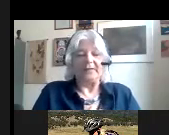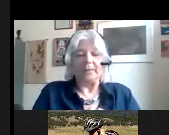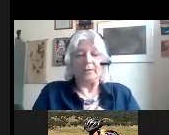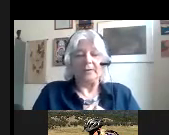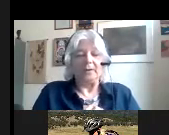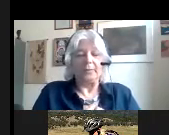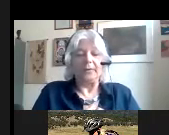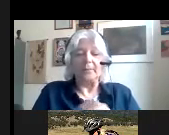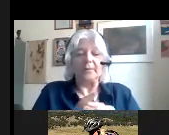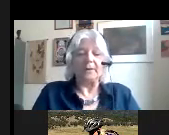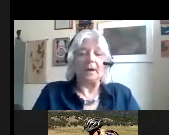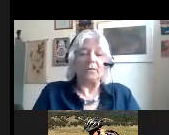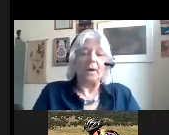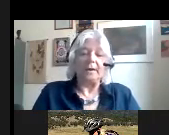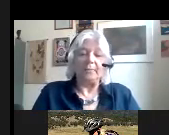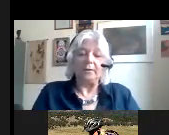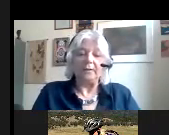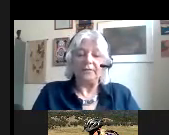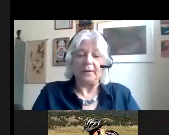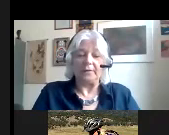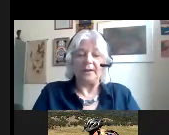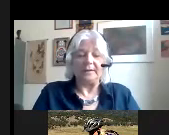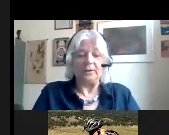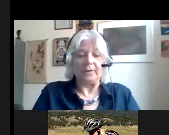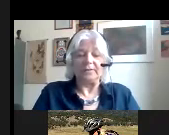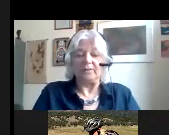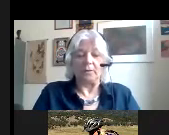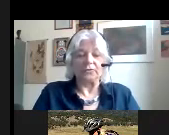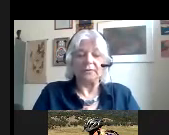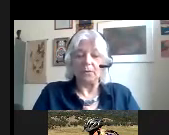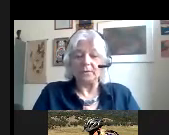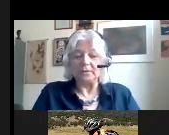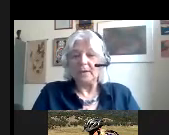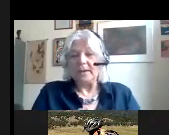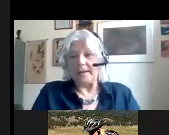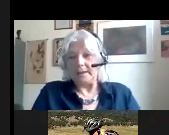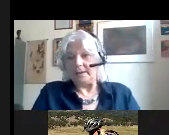these neighborhoods. In predominantly non-white neighborhoods, there is a decrease of grocery stores, and an increase in